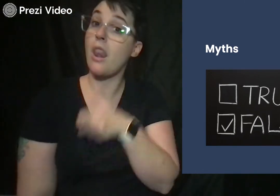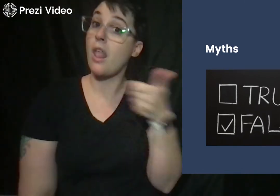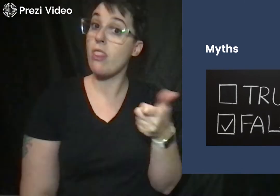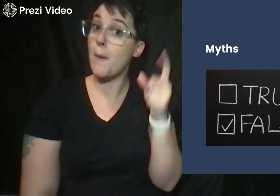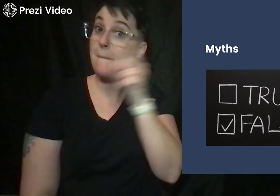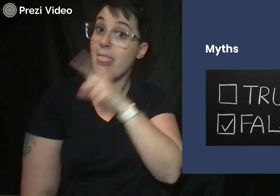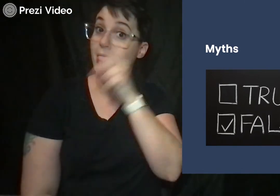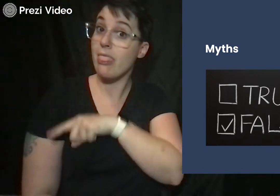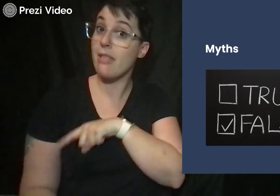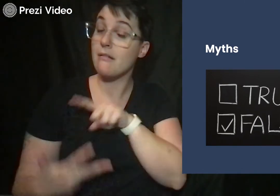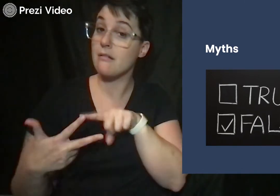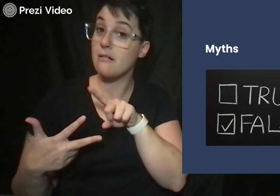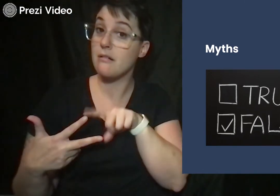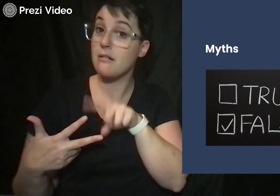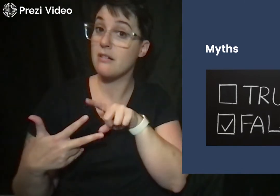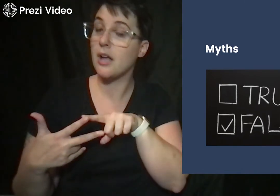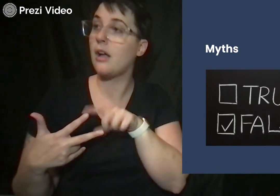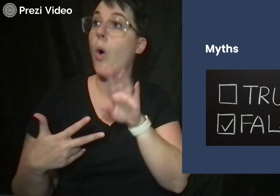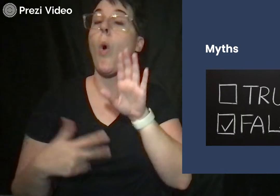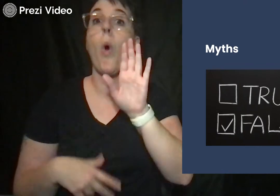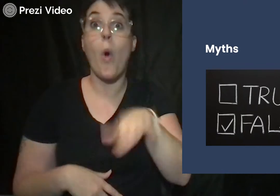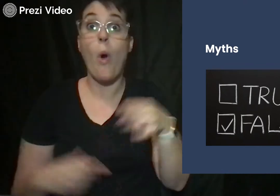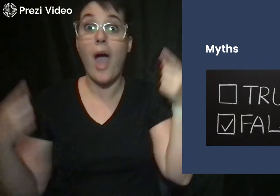Another myth is that once a person gets hearing aids or cochlear implants,